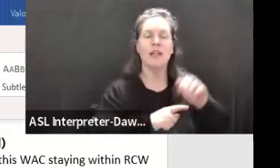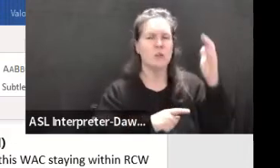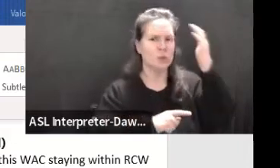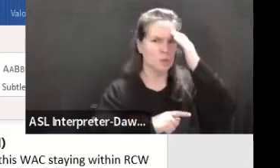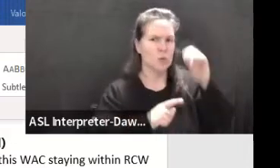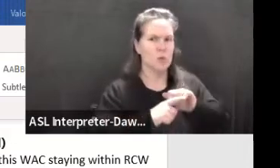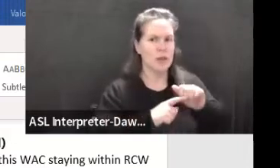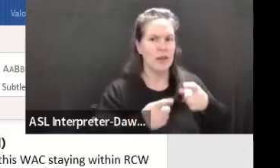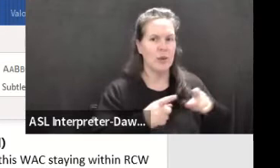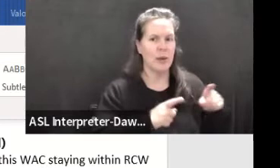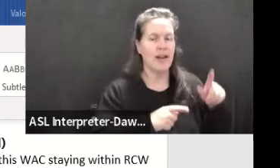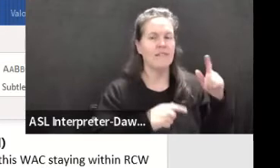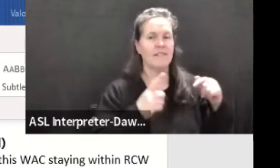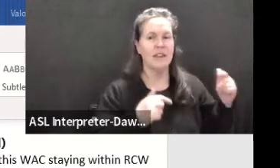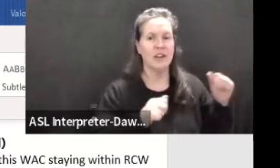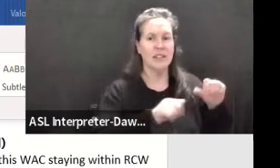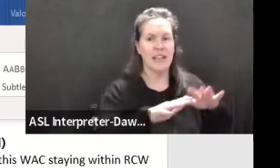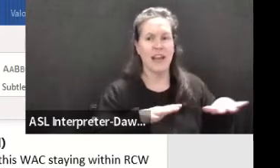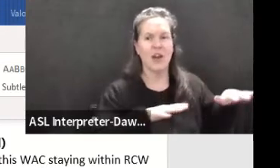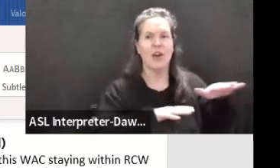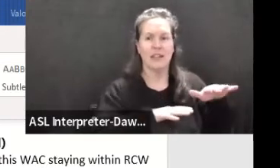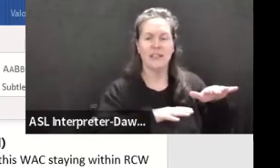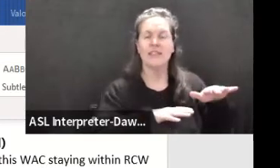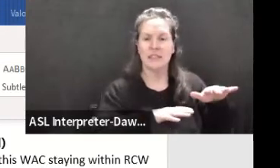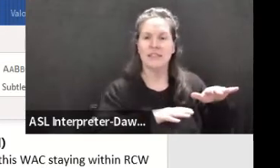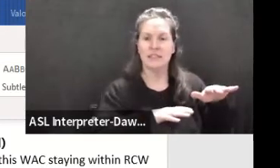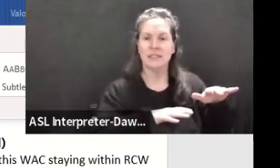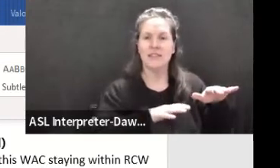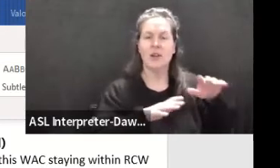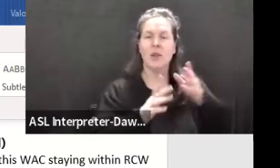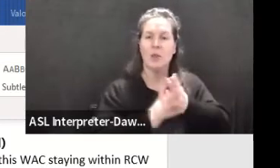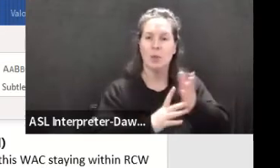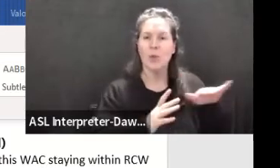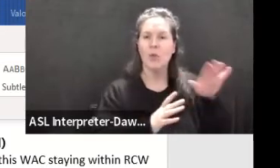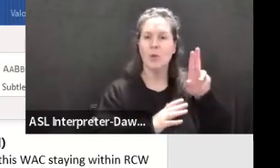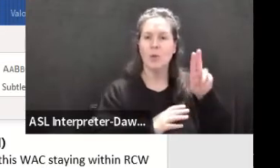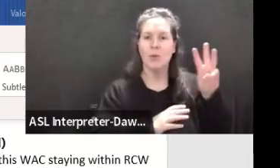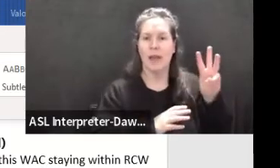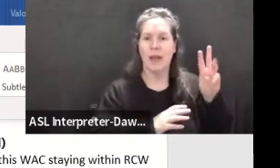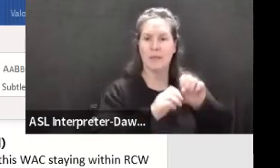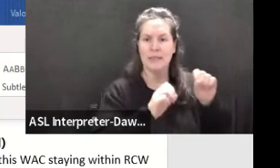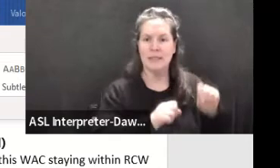in various areas around the system, and kind of gathered that information.